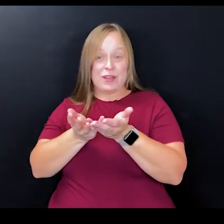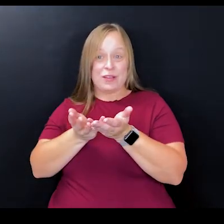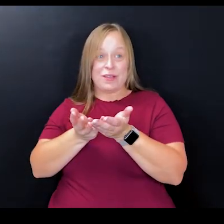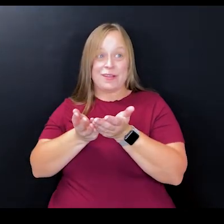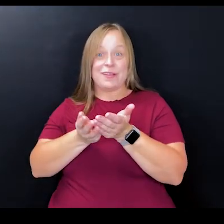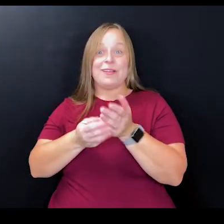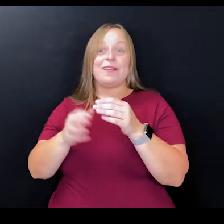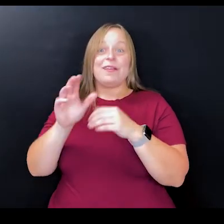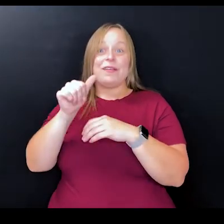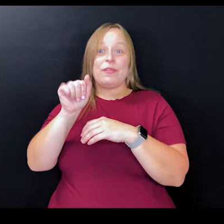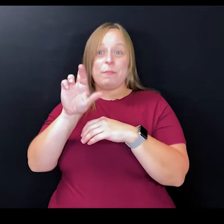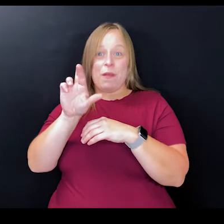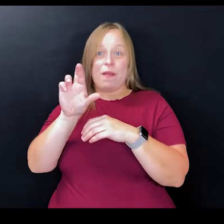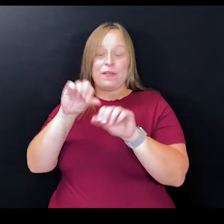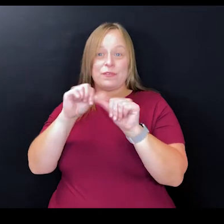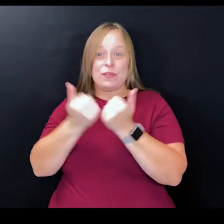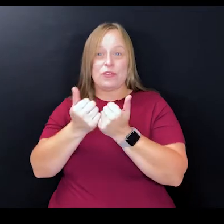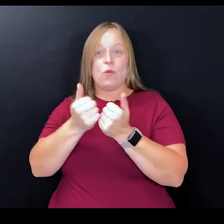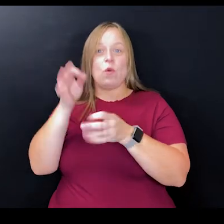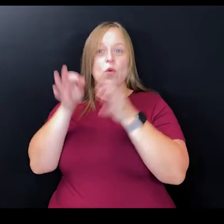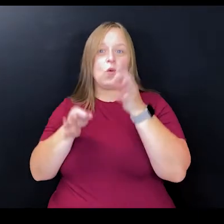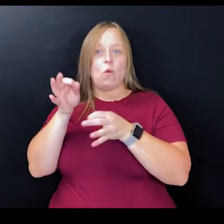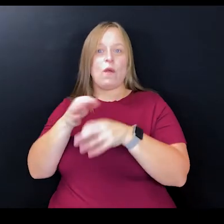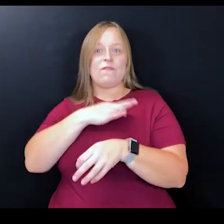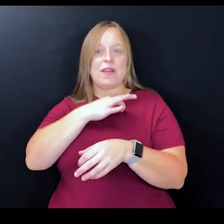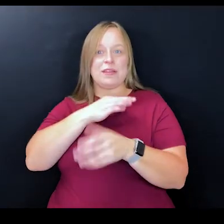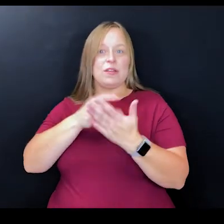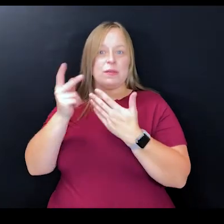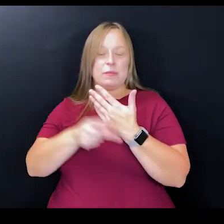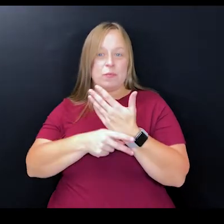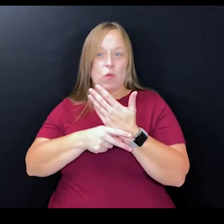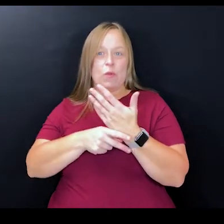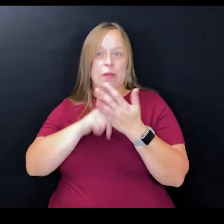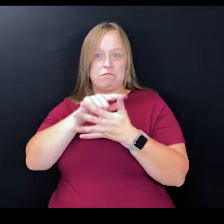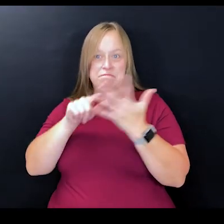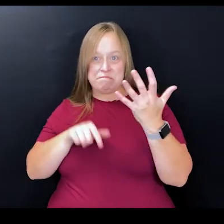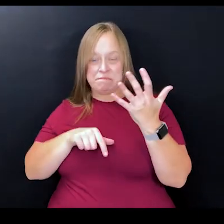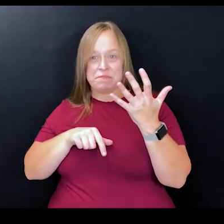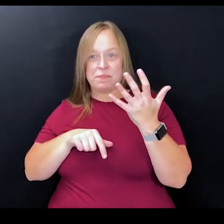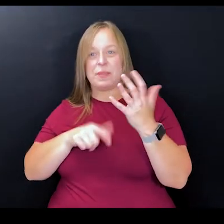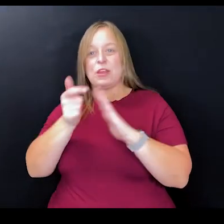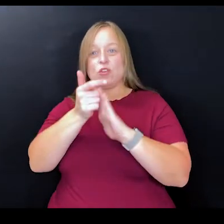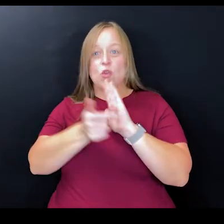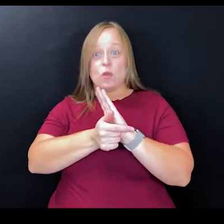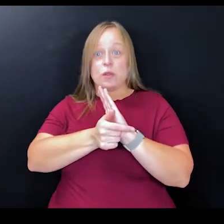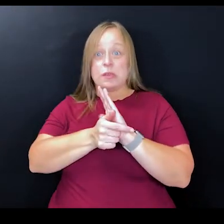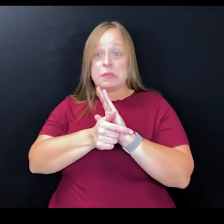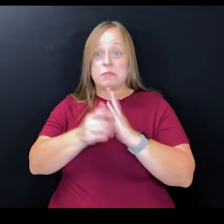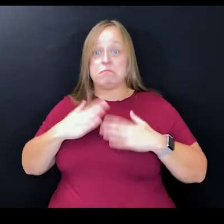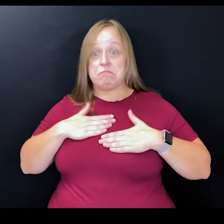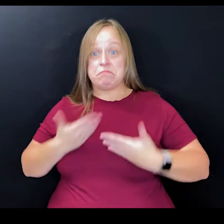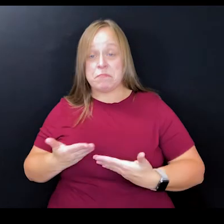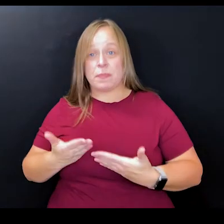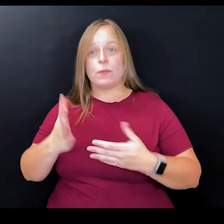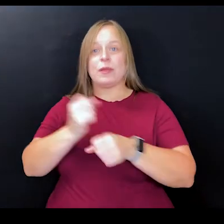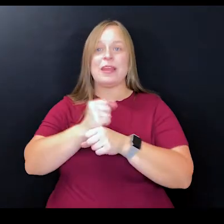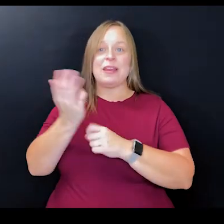bar association or court-sponsored volunteer lawyer program. Attorneys who do this will obtain 15